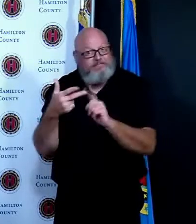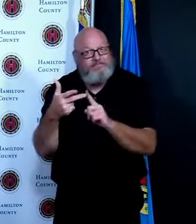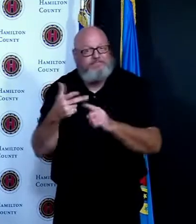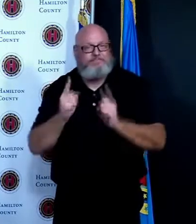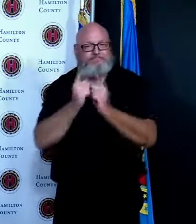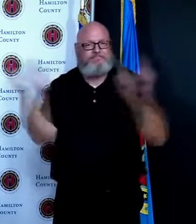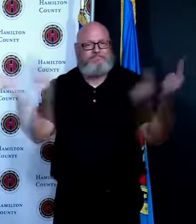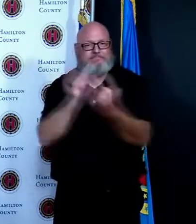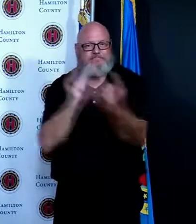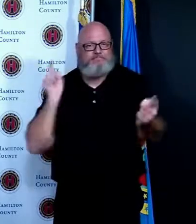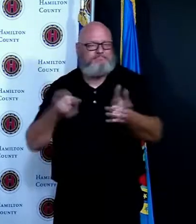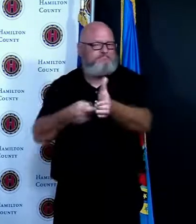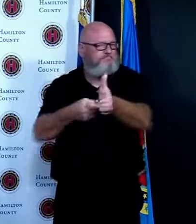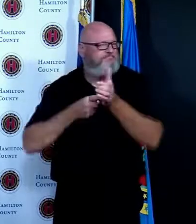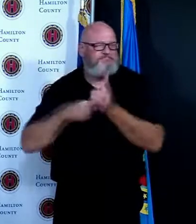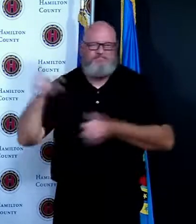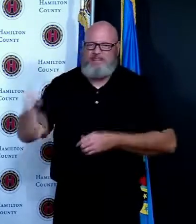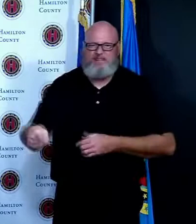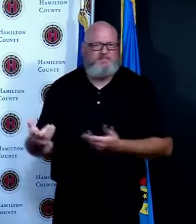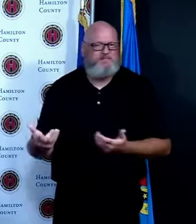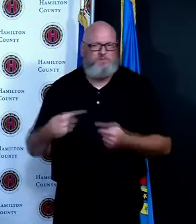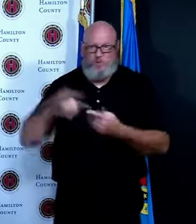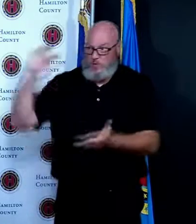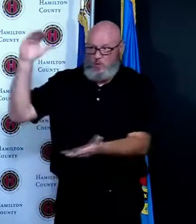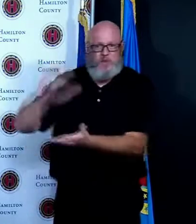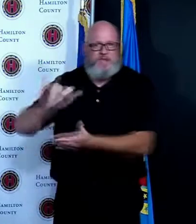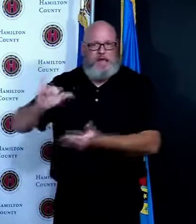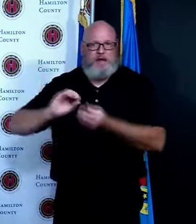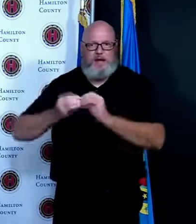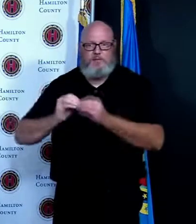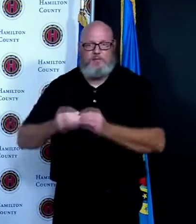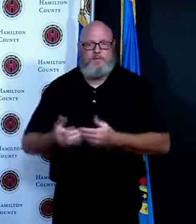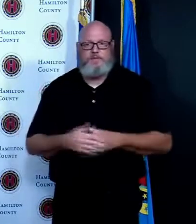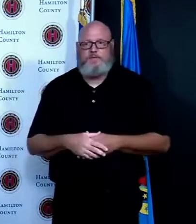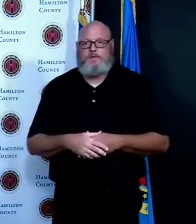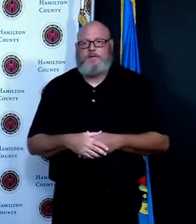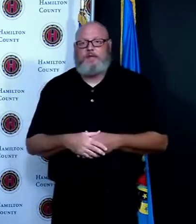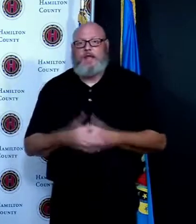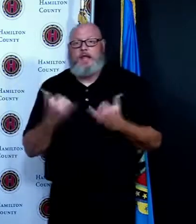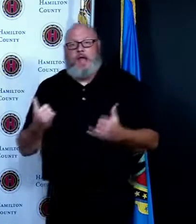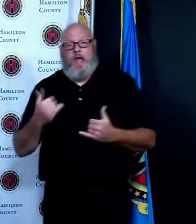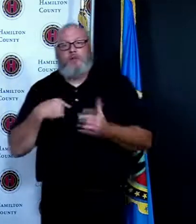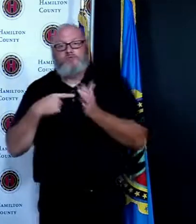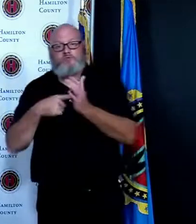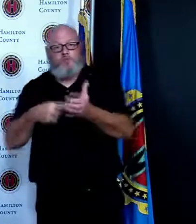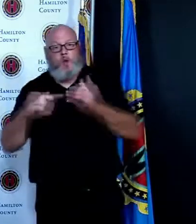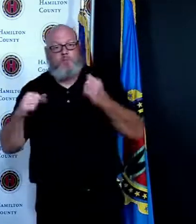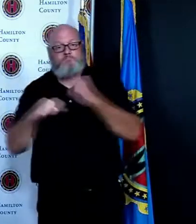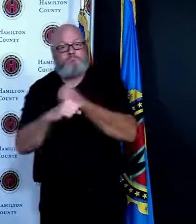on hospitalizations when you look at those within Hamilton County itself for the residents we're